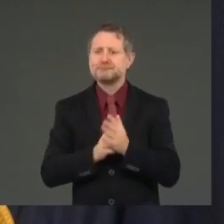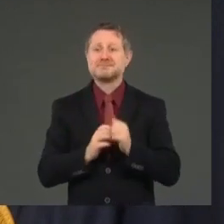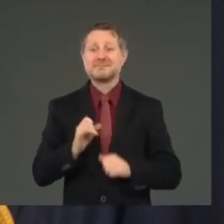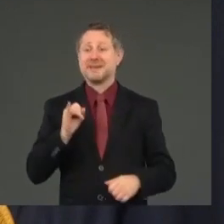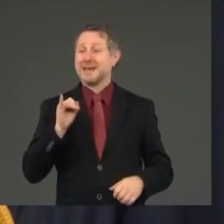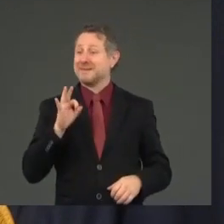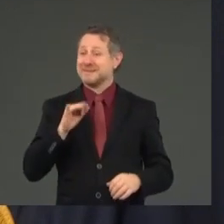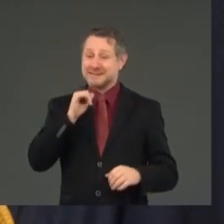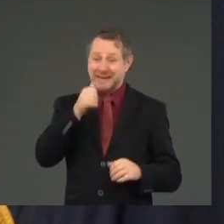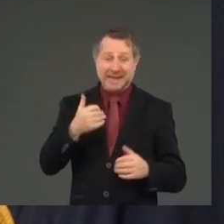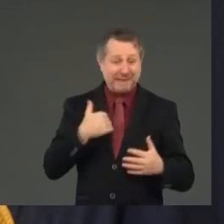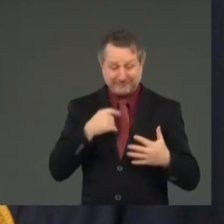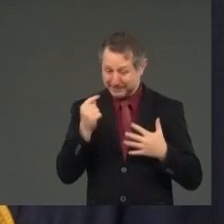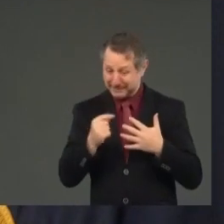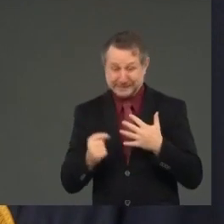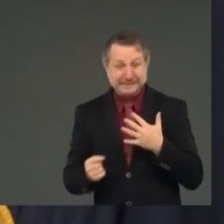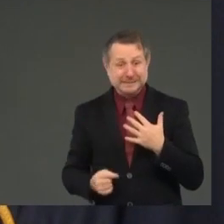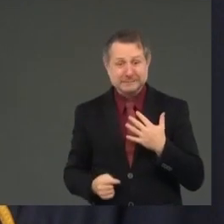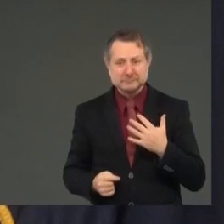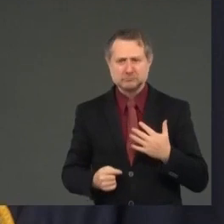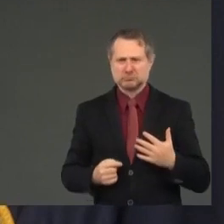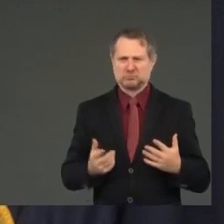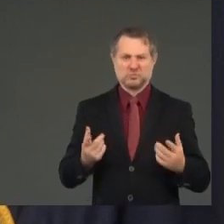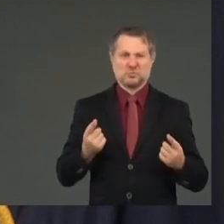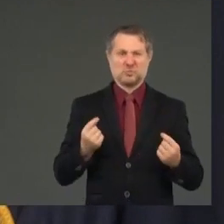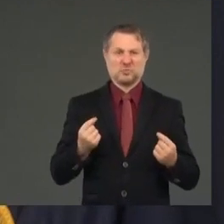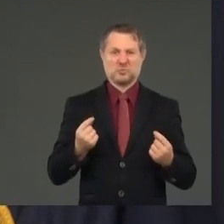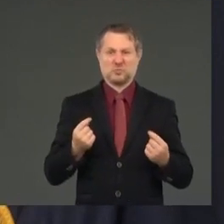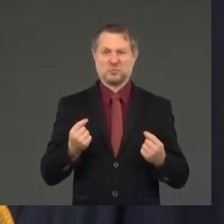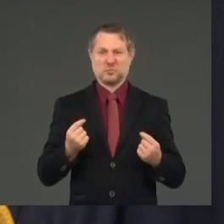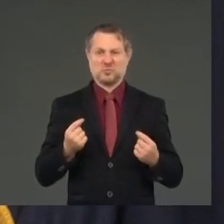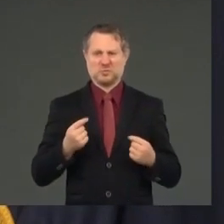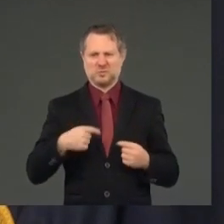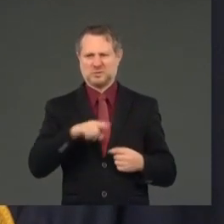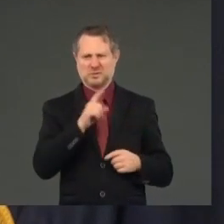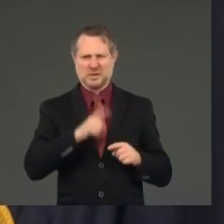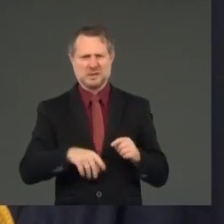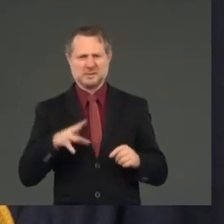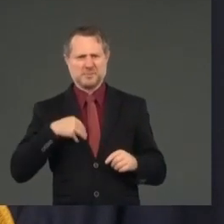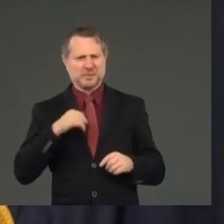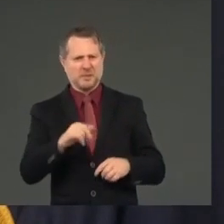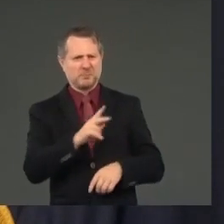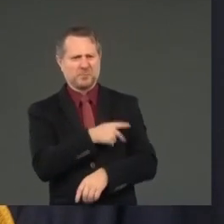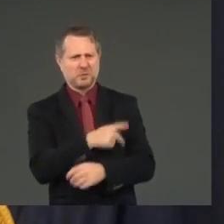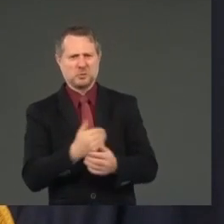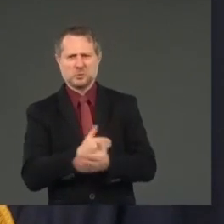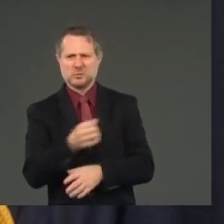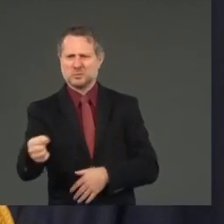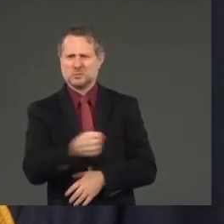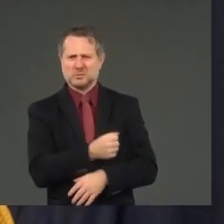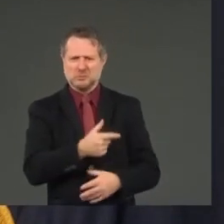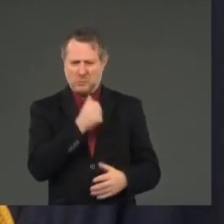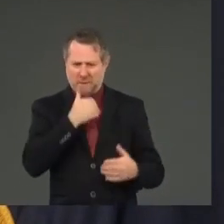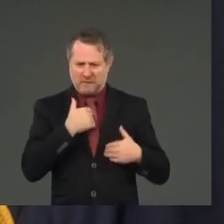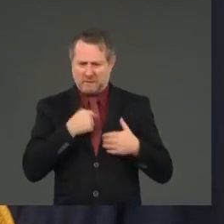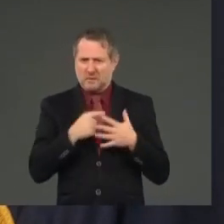STAFF, I HAVE THE RIGHT PPE, OR